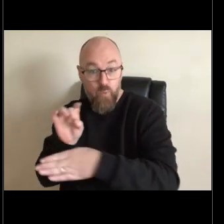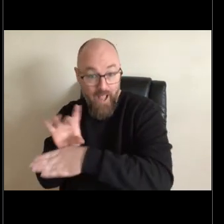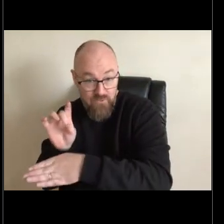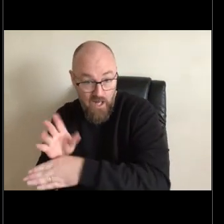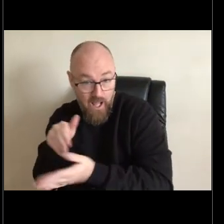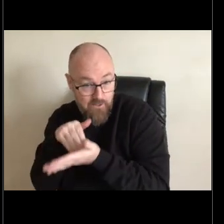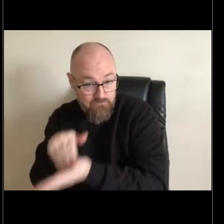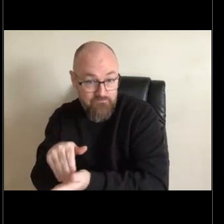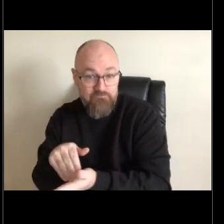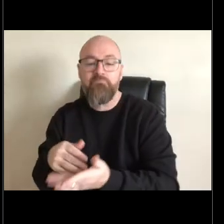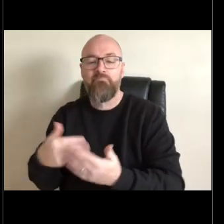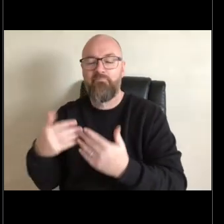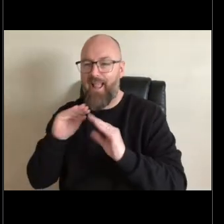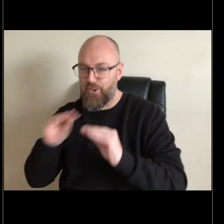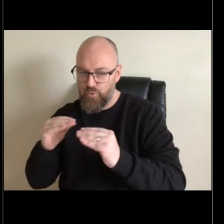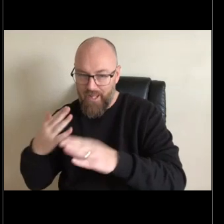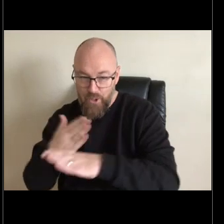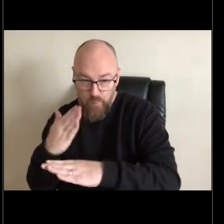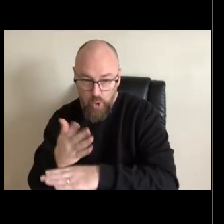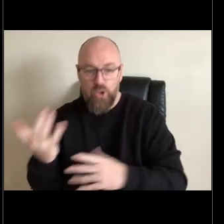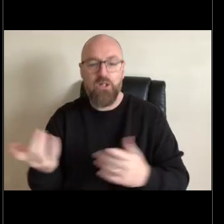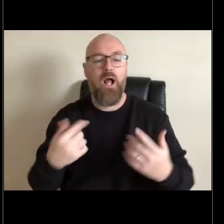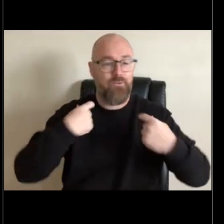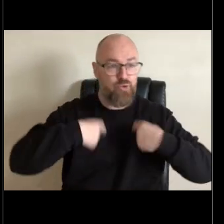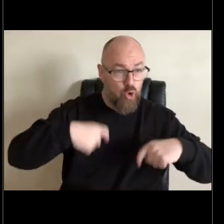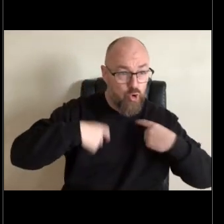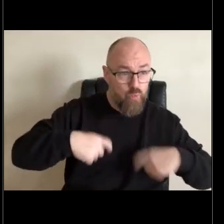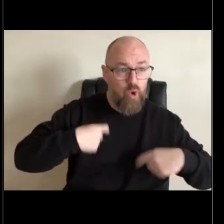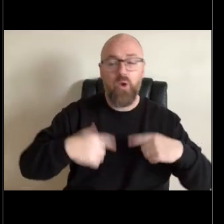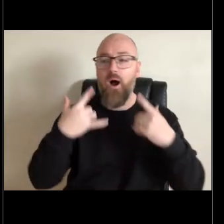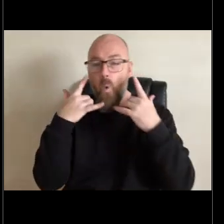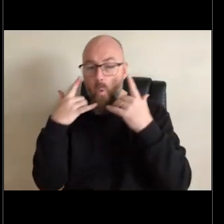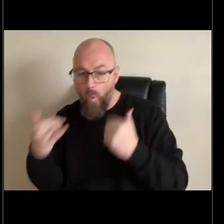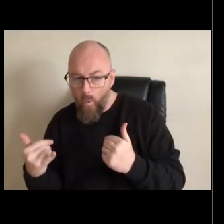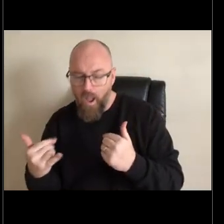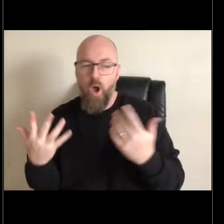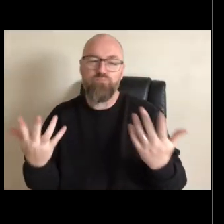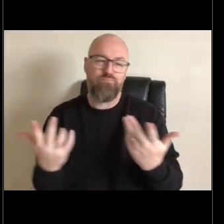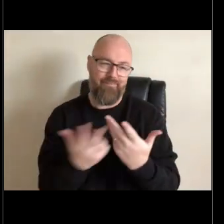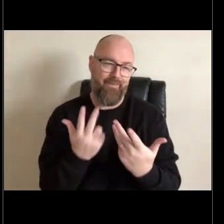worker lawyer or other so if you can choose your answers for that one give you another 10